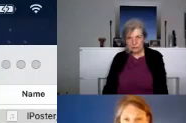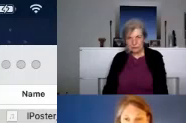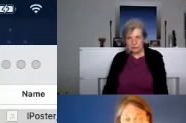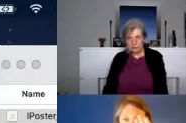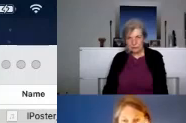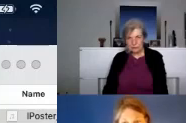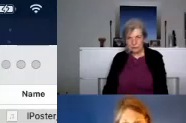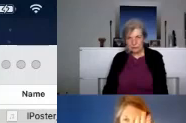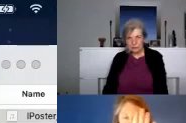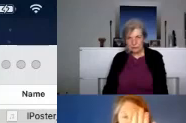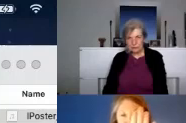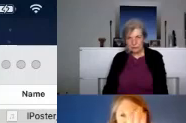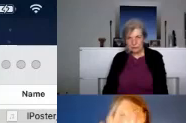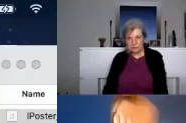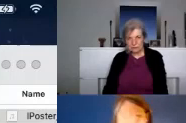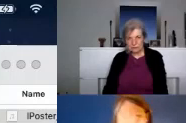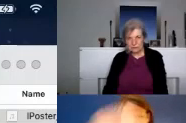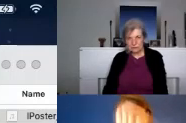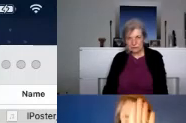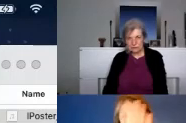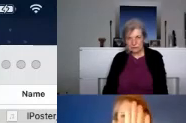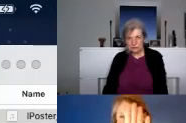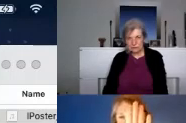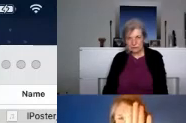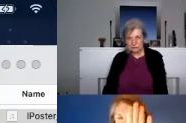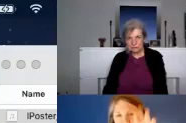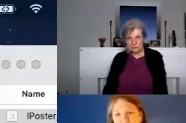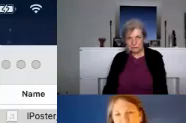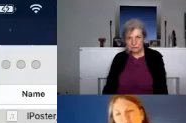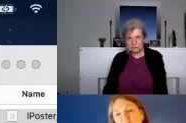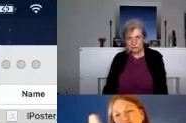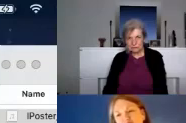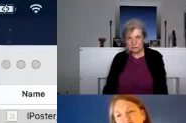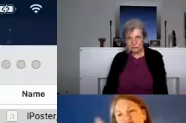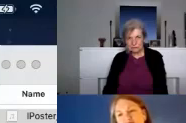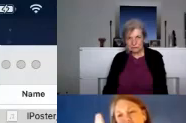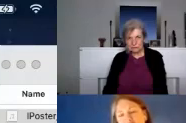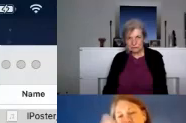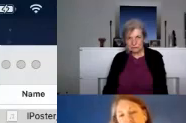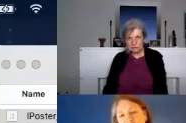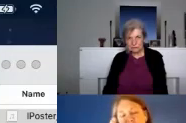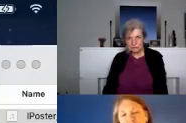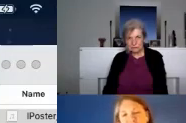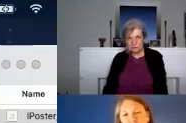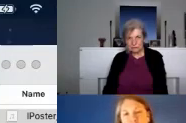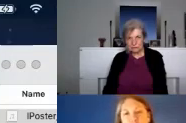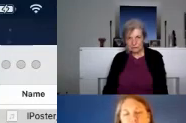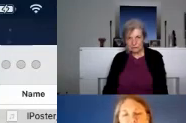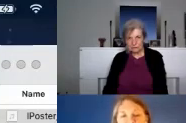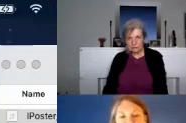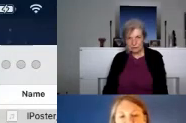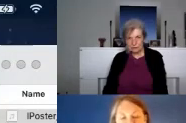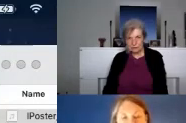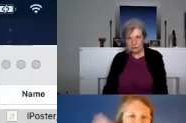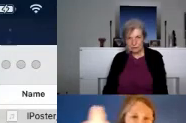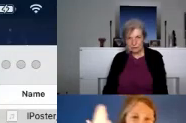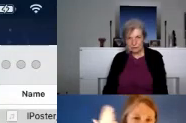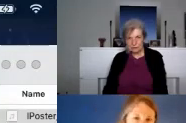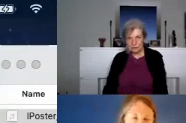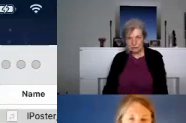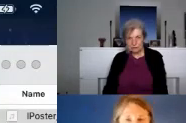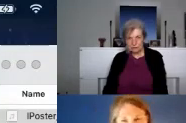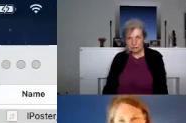07:33:56 , and then you can just run through 07:34:02 your presentation like this.